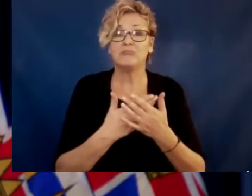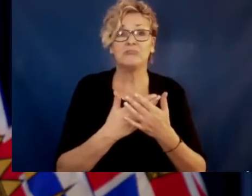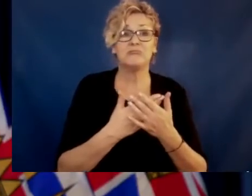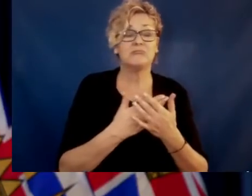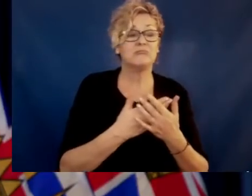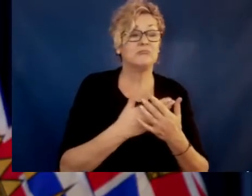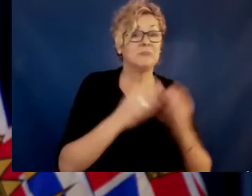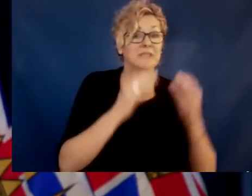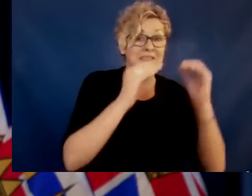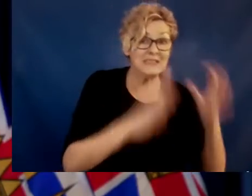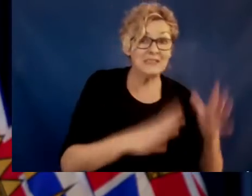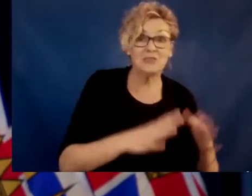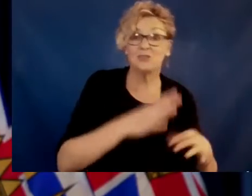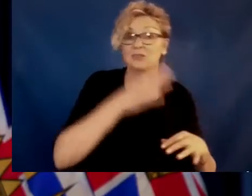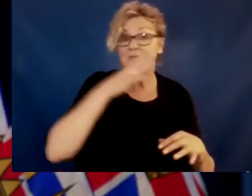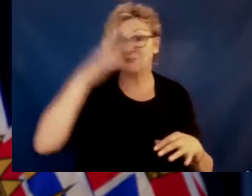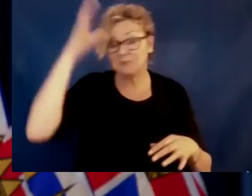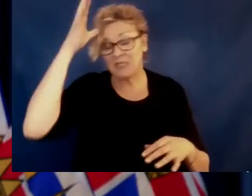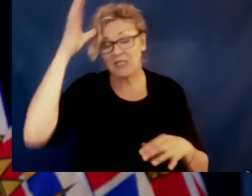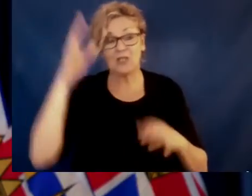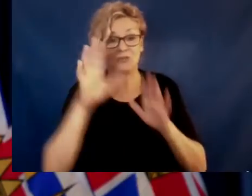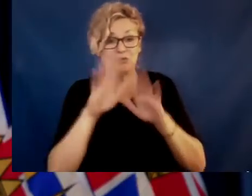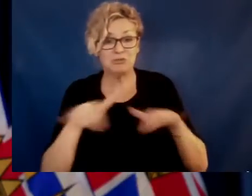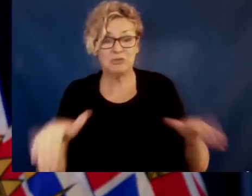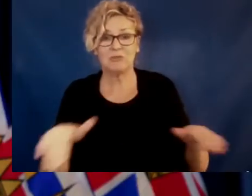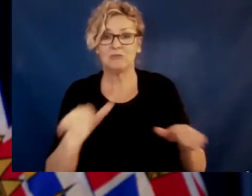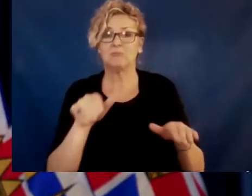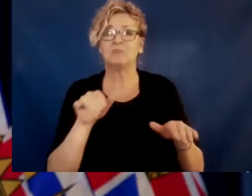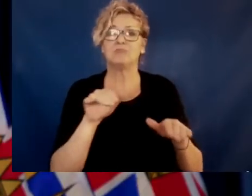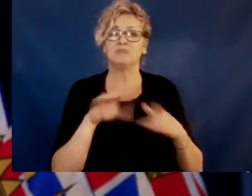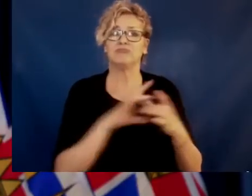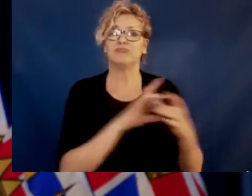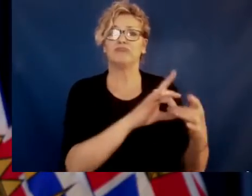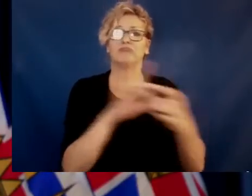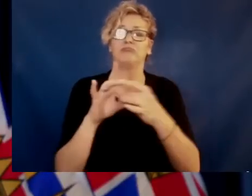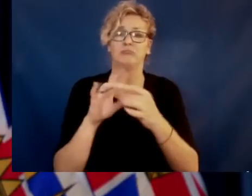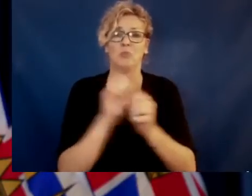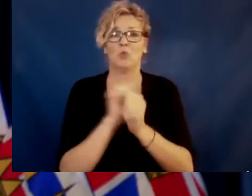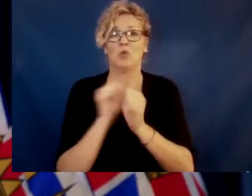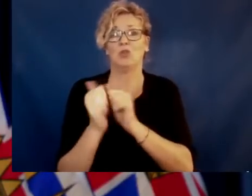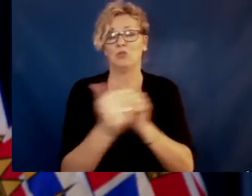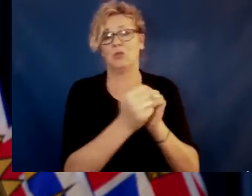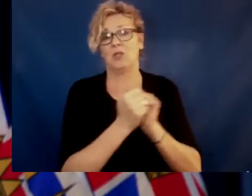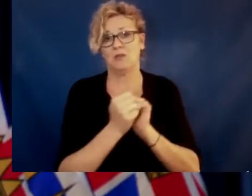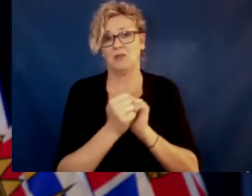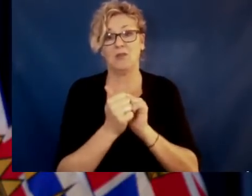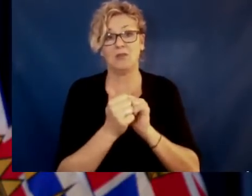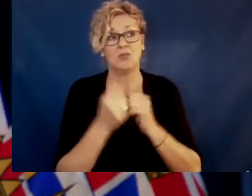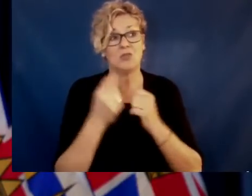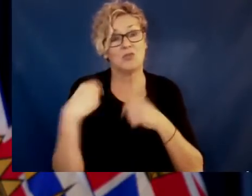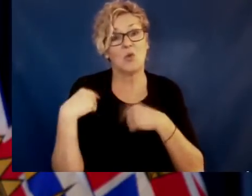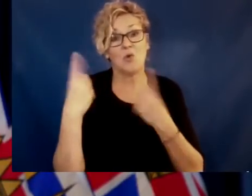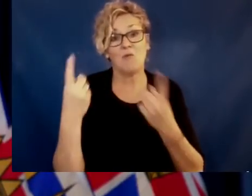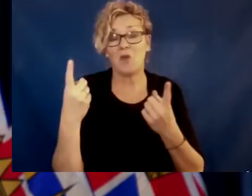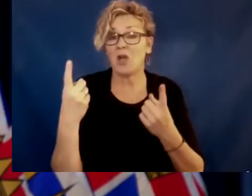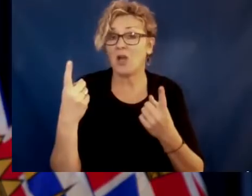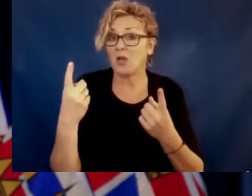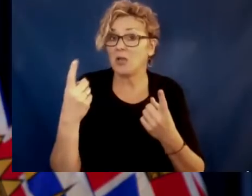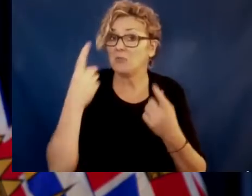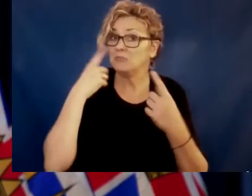it is keeping our classes open, keeping children learning in an important environment. Jeep Rob, do you have a follow-up? Certainly.